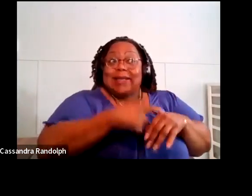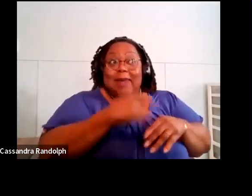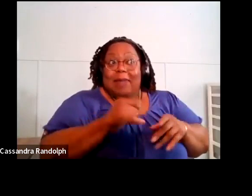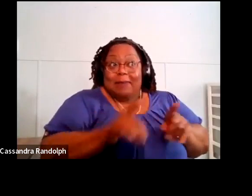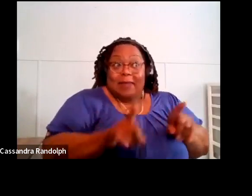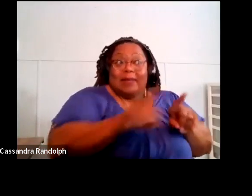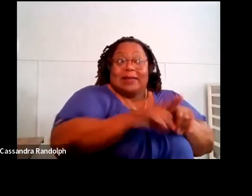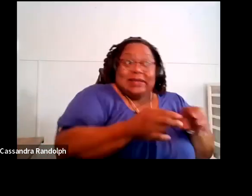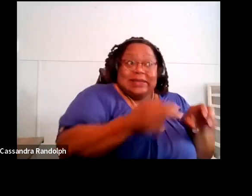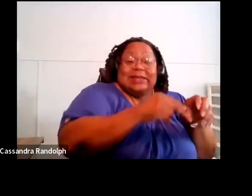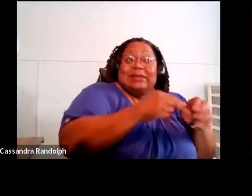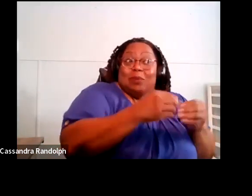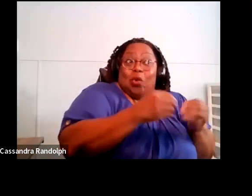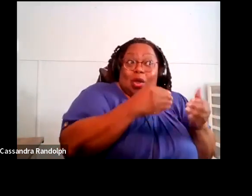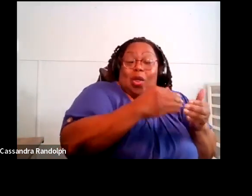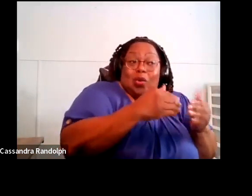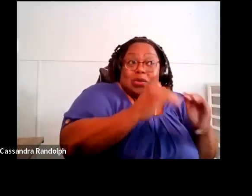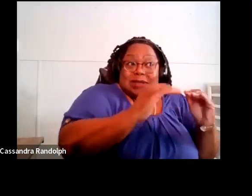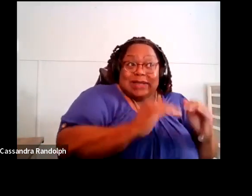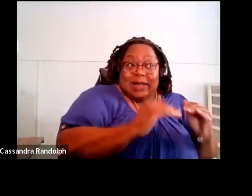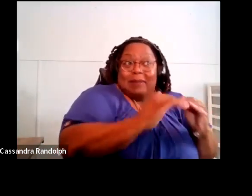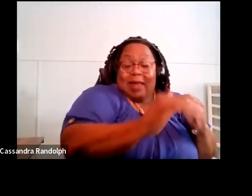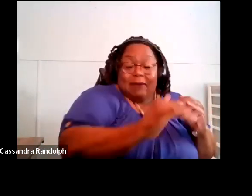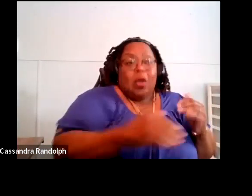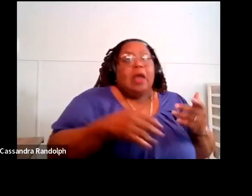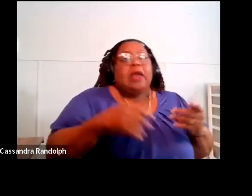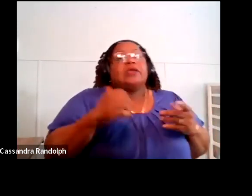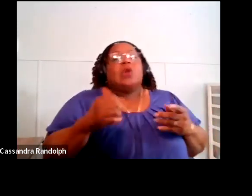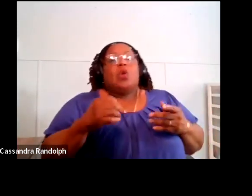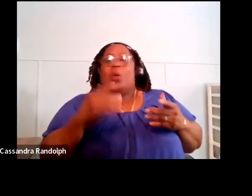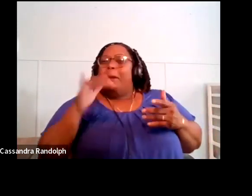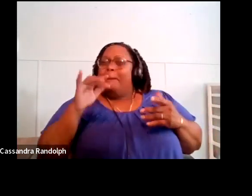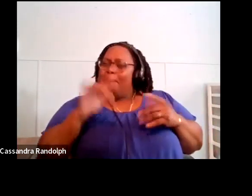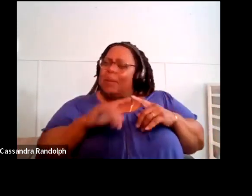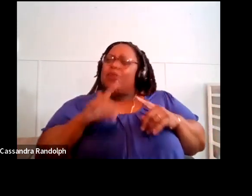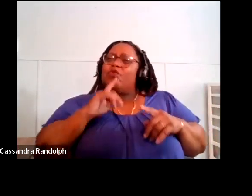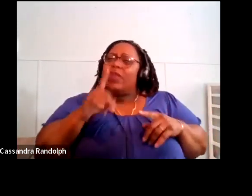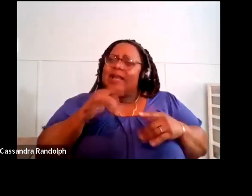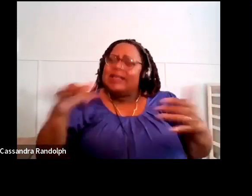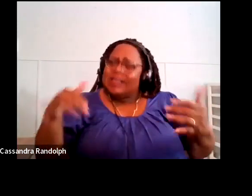and members know we are on 18. You might call me coach this term but I